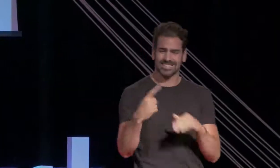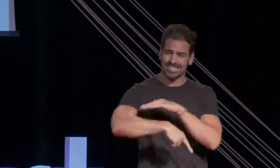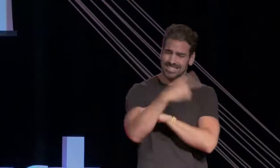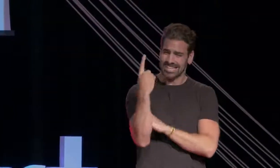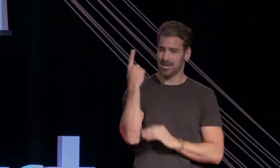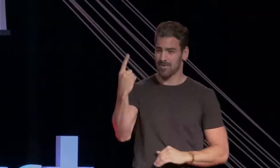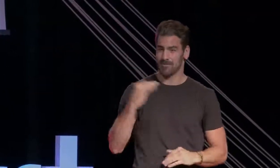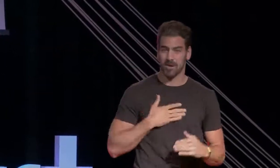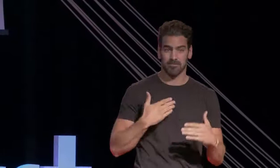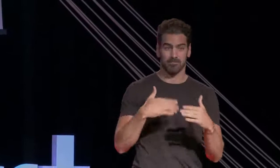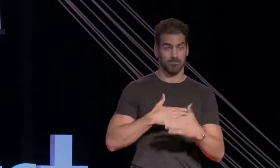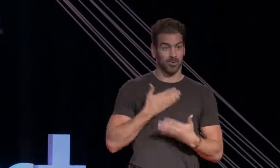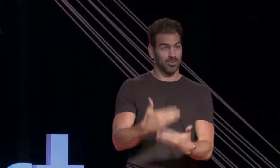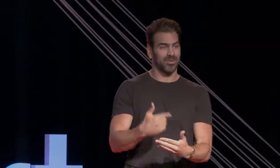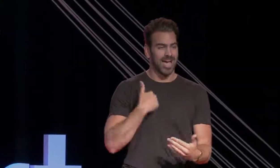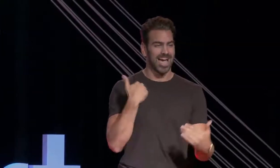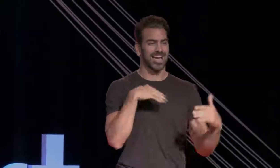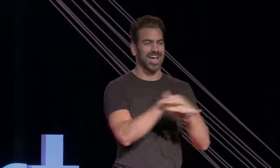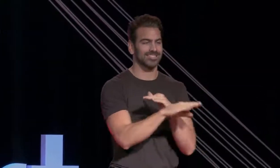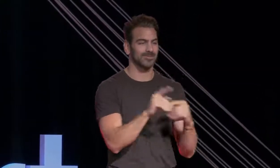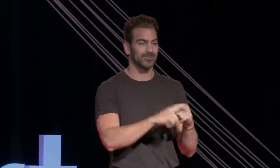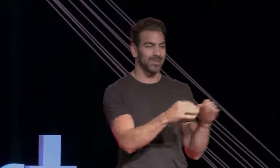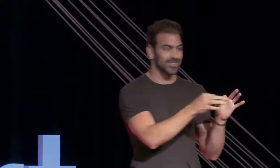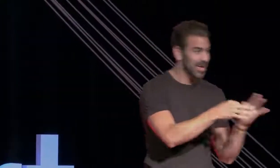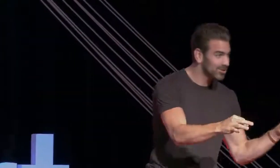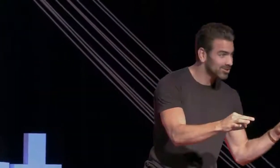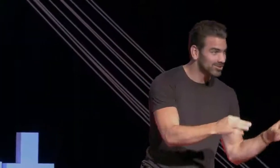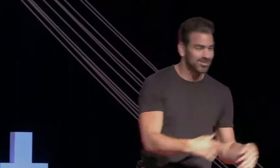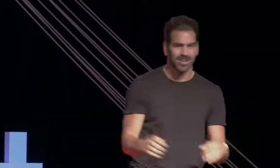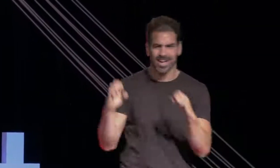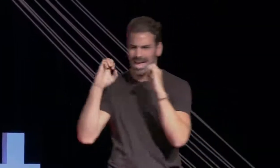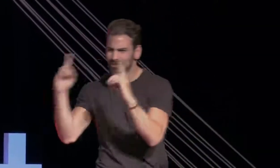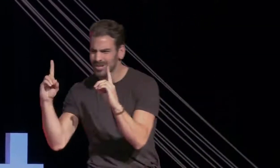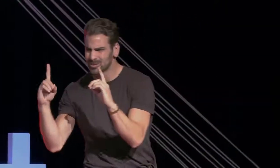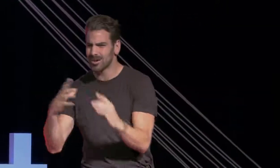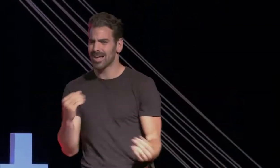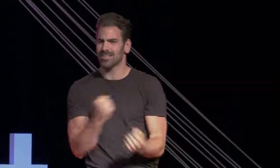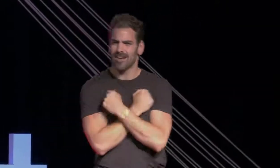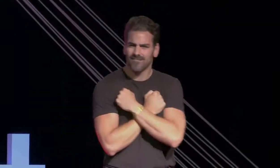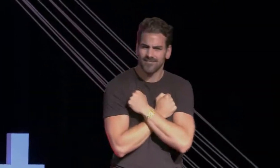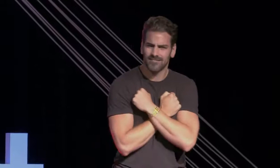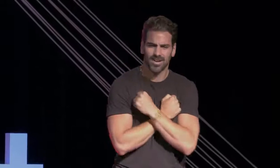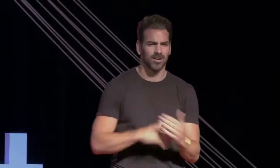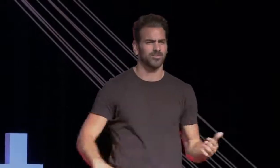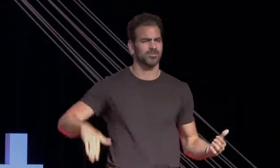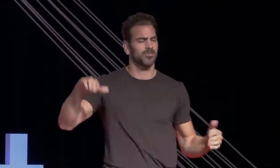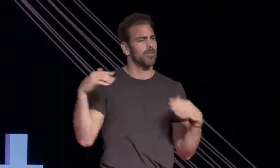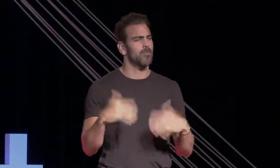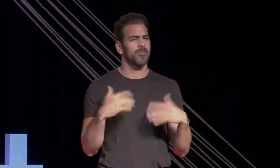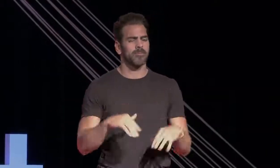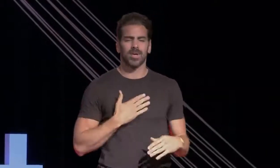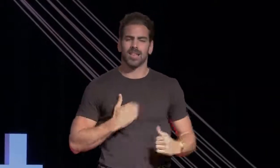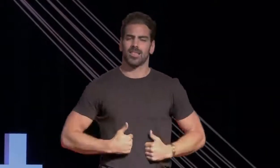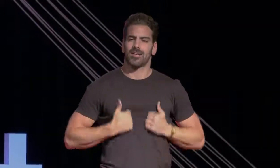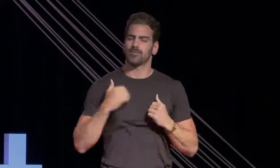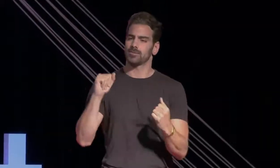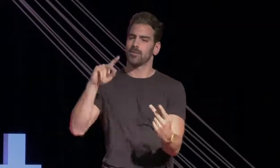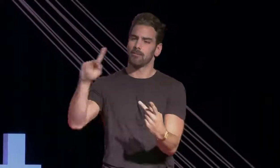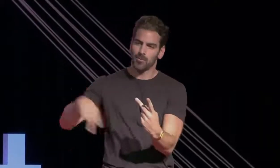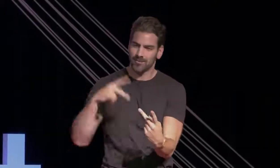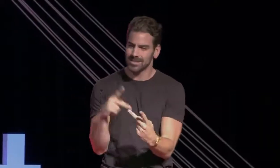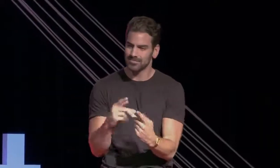my parents gave me language access to education and love growing up my life was perfect imagine